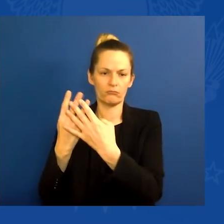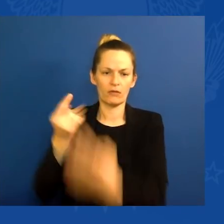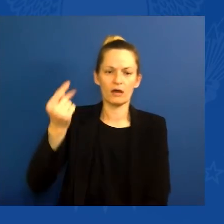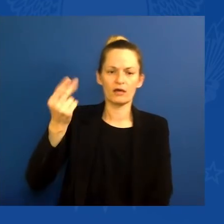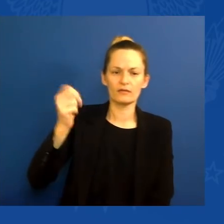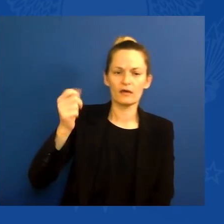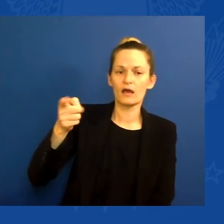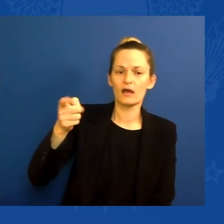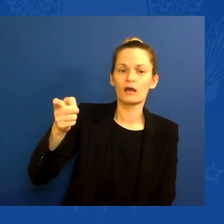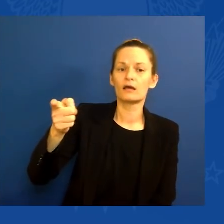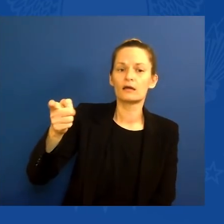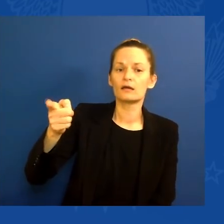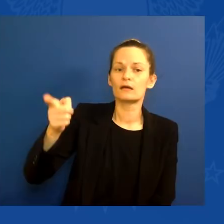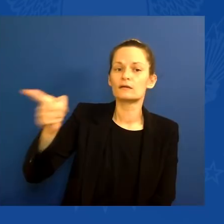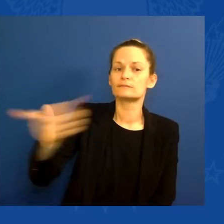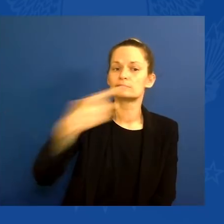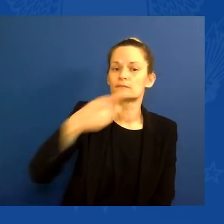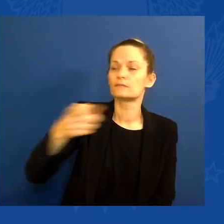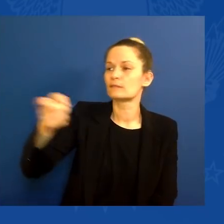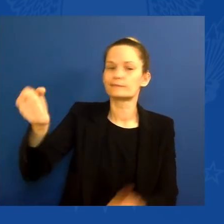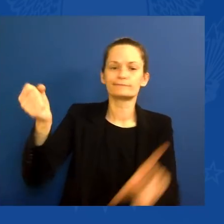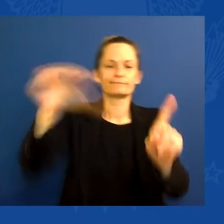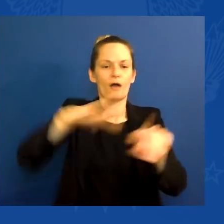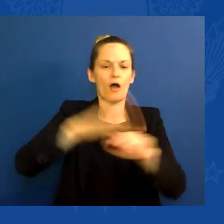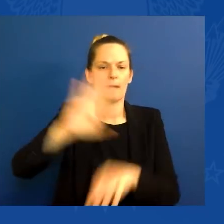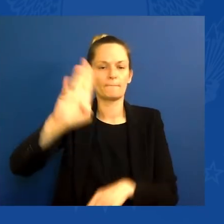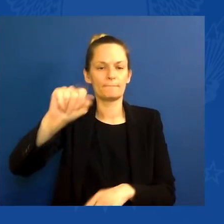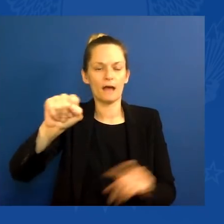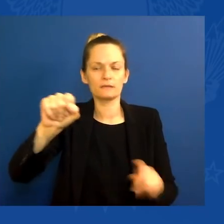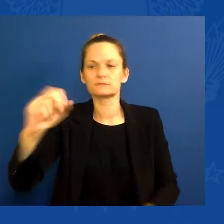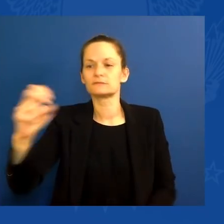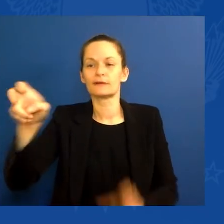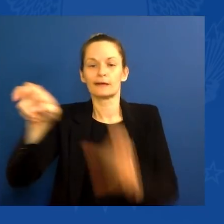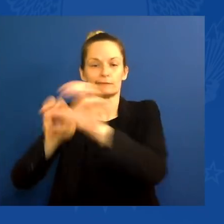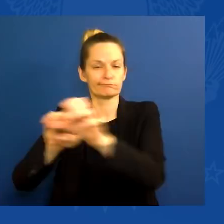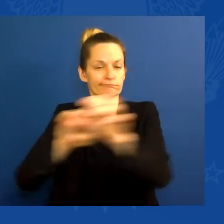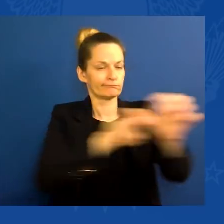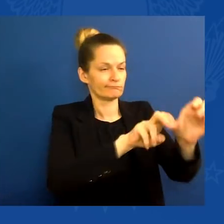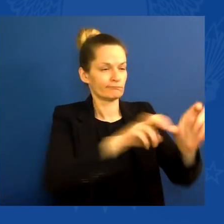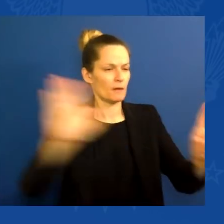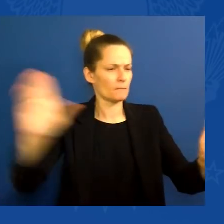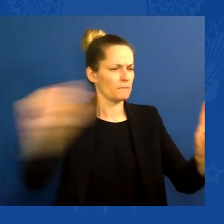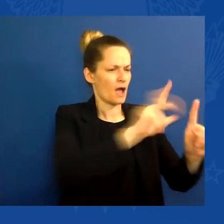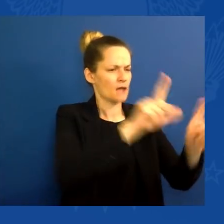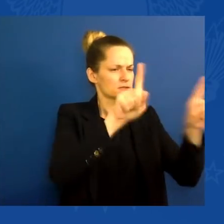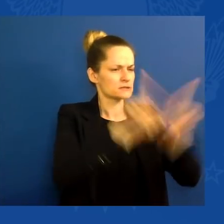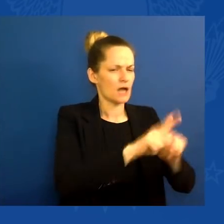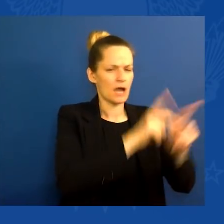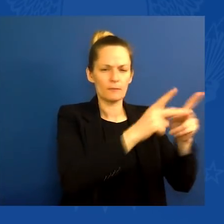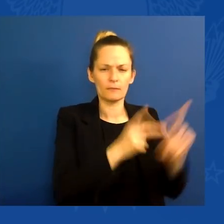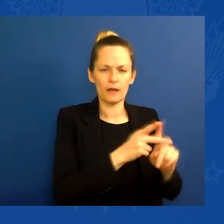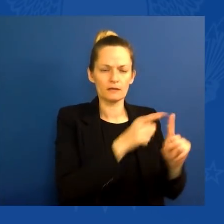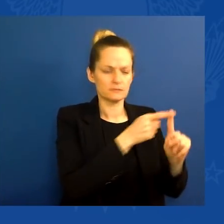They should have access to education and housing. Give them a chance to move beyond where they were.